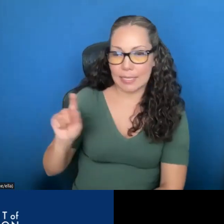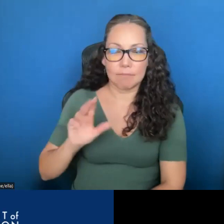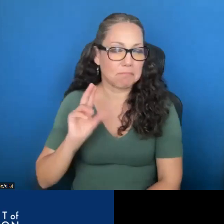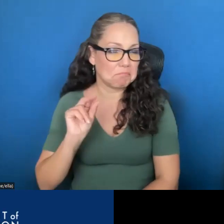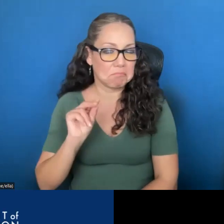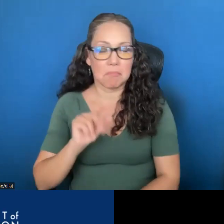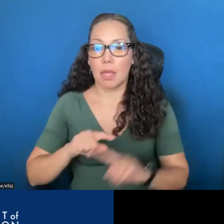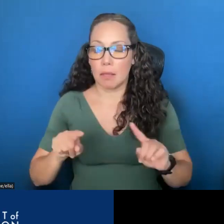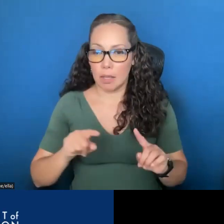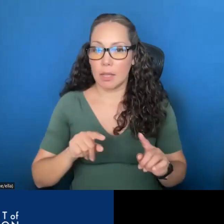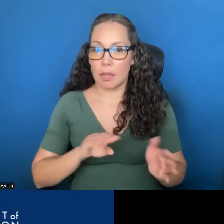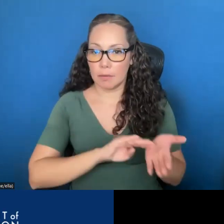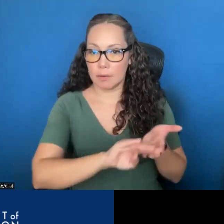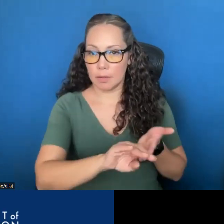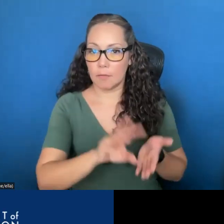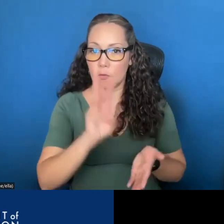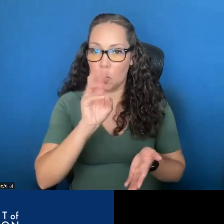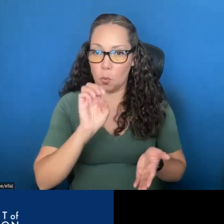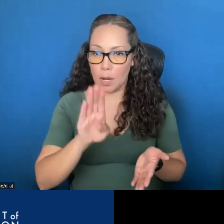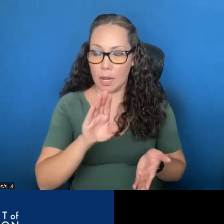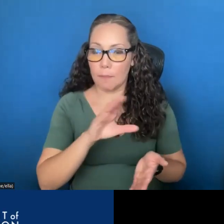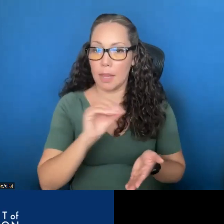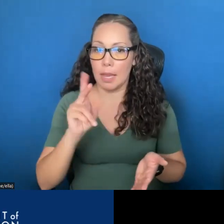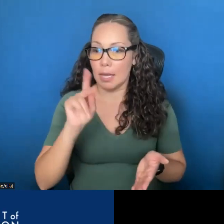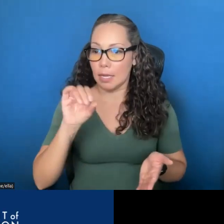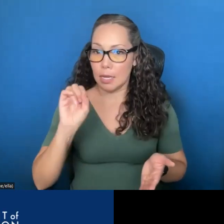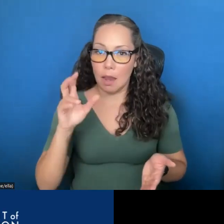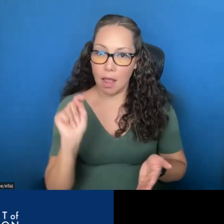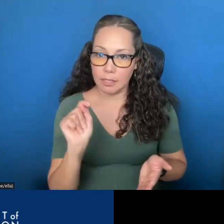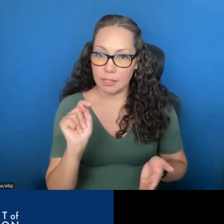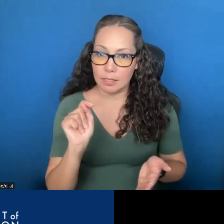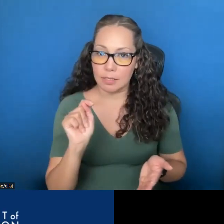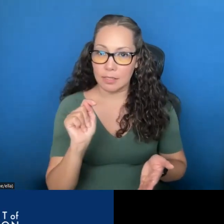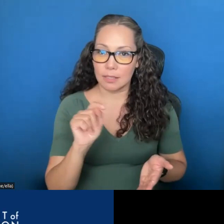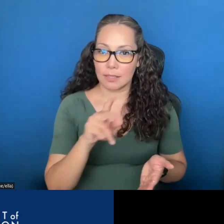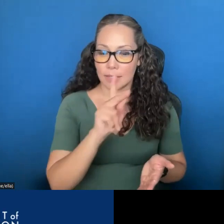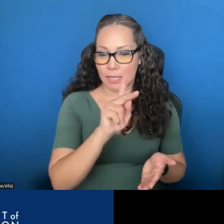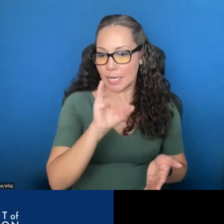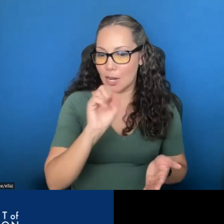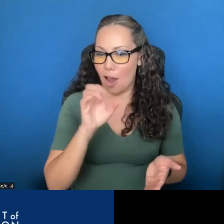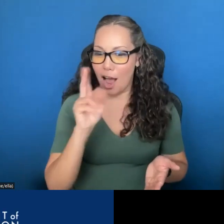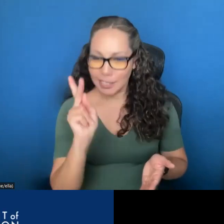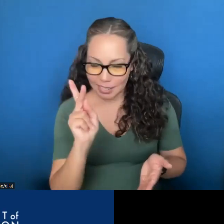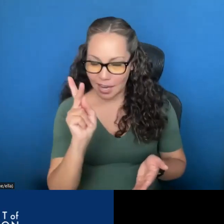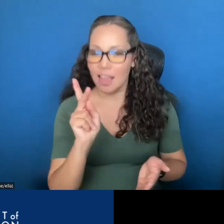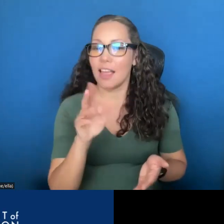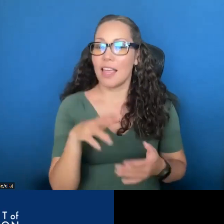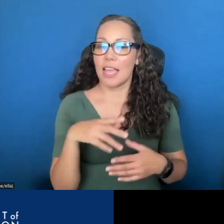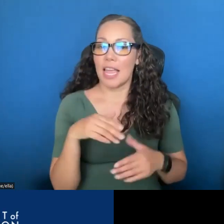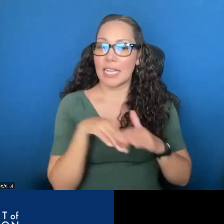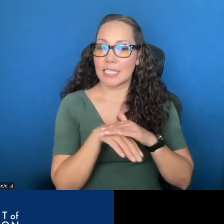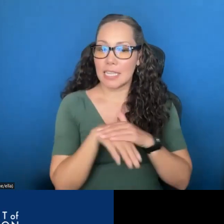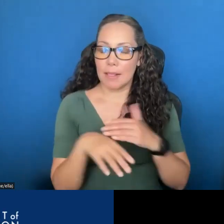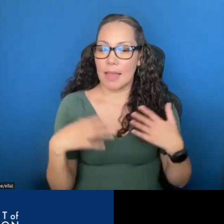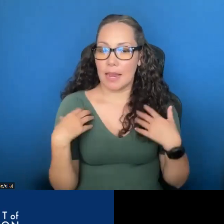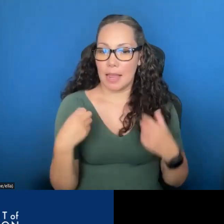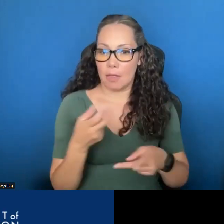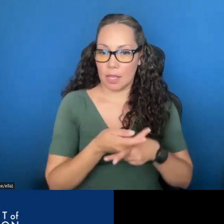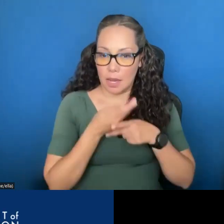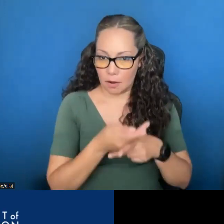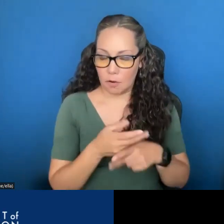for web mobile and kiosk kiosk accessibility and health care it establishes enforcable standards